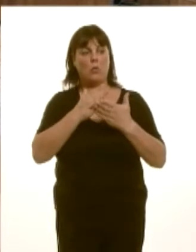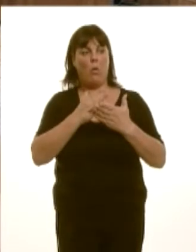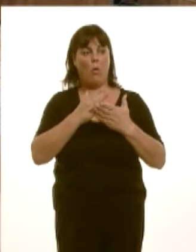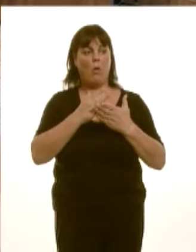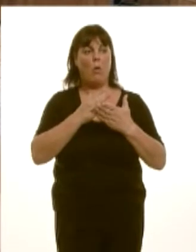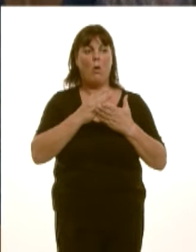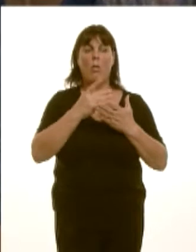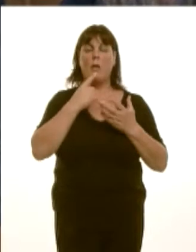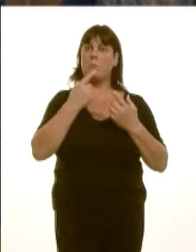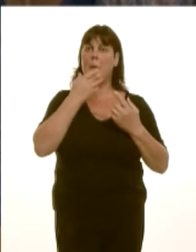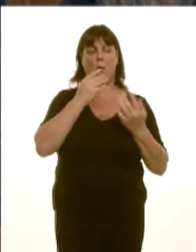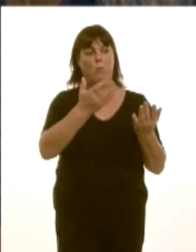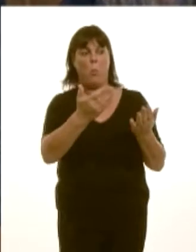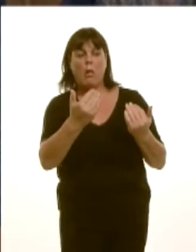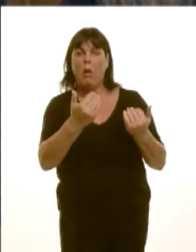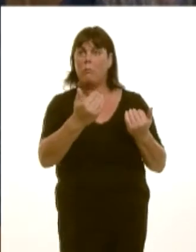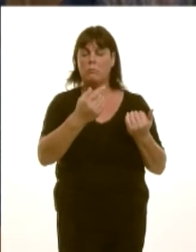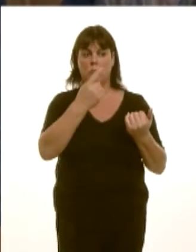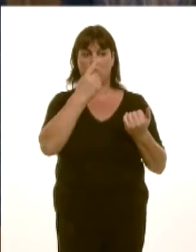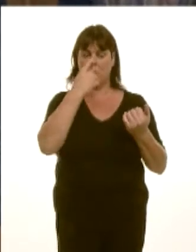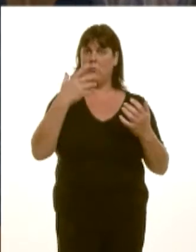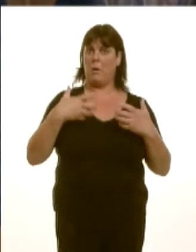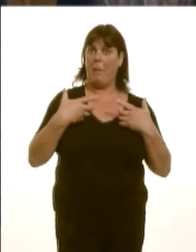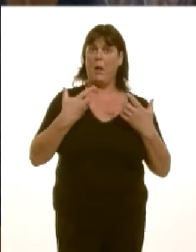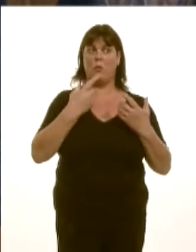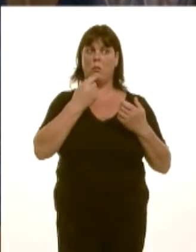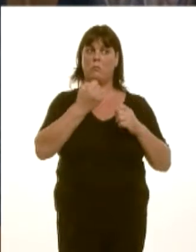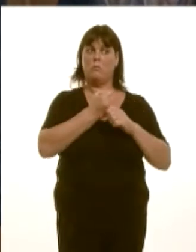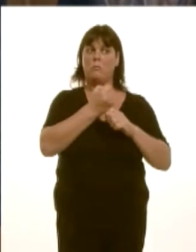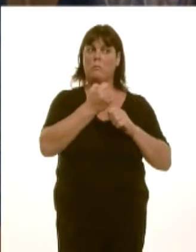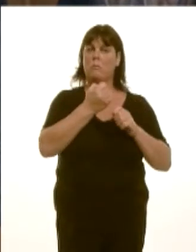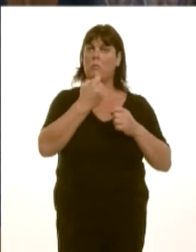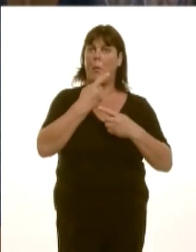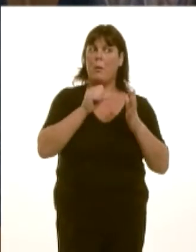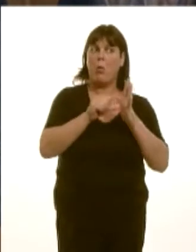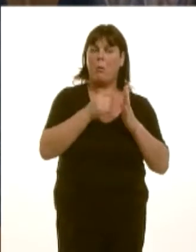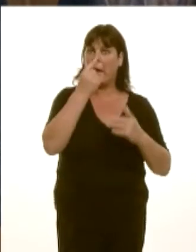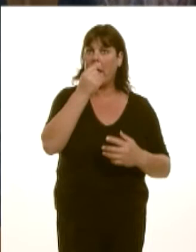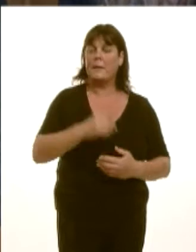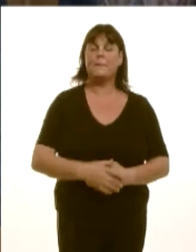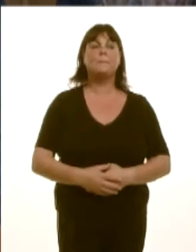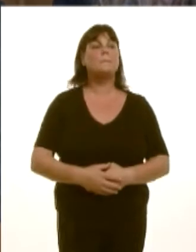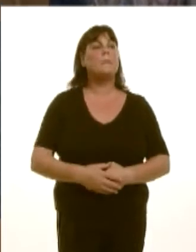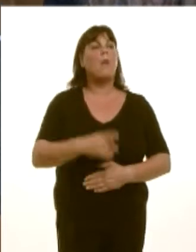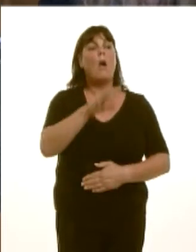Carwyn Jones: I think that the Member raises an important point. I will ask the Minister to write to him in answer to that question to provide him with